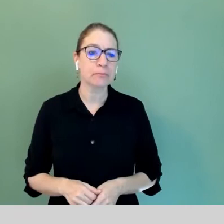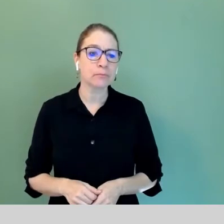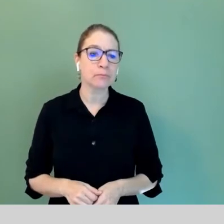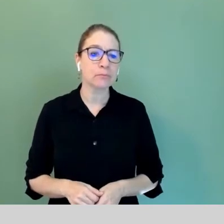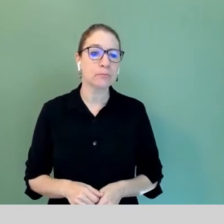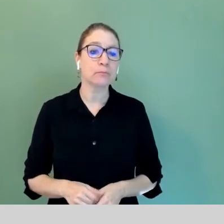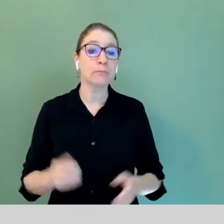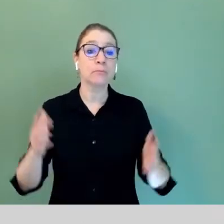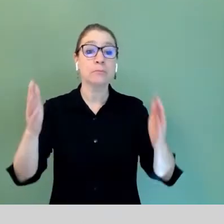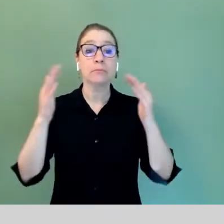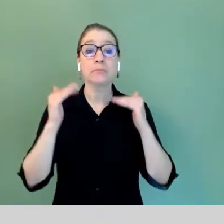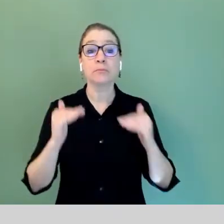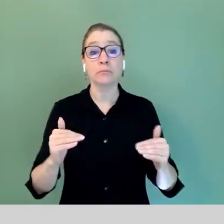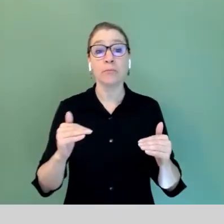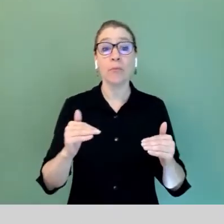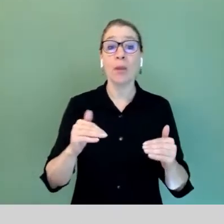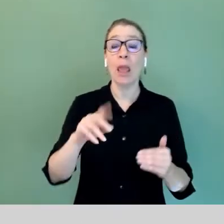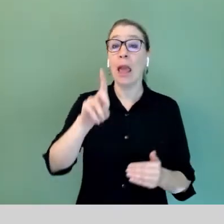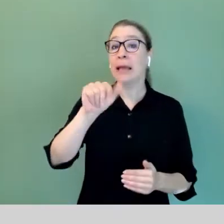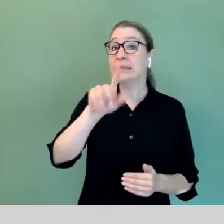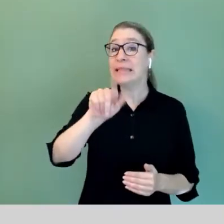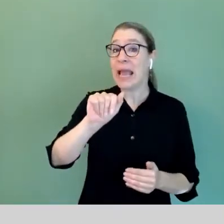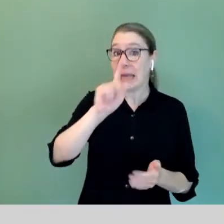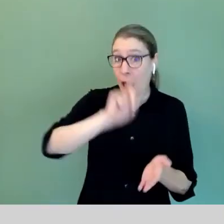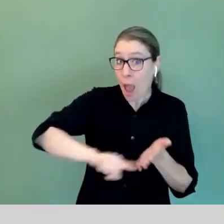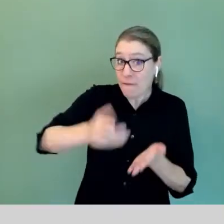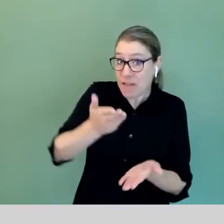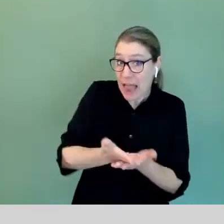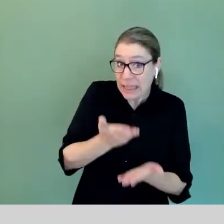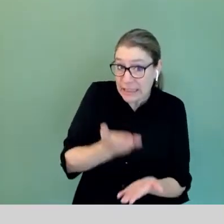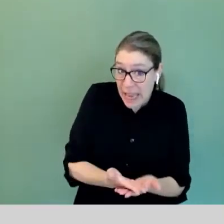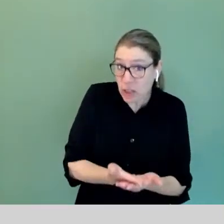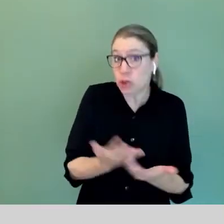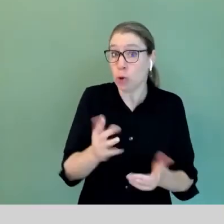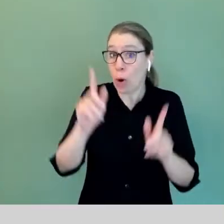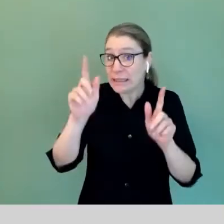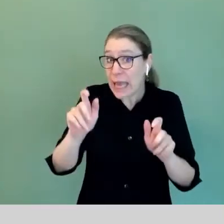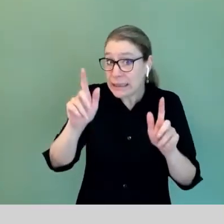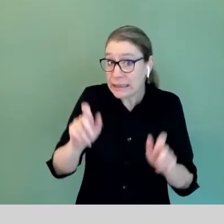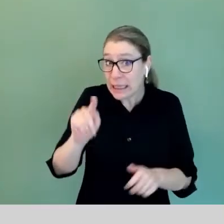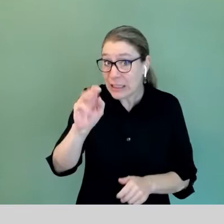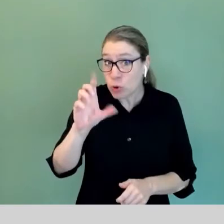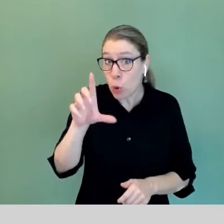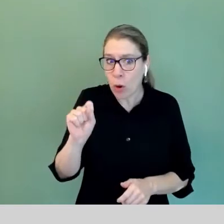Then if we look at the data validation space or data testing,